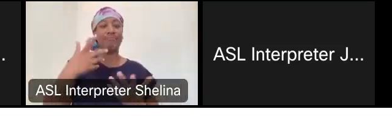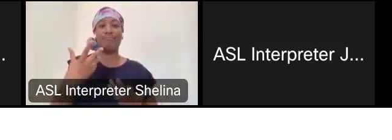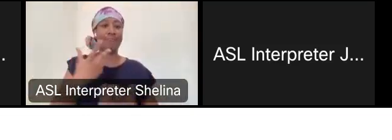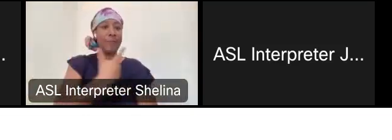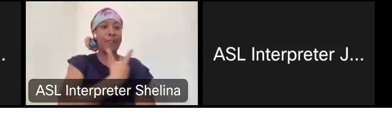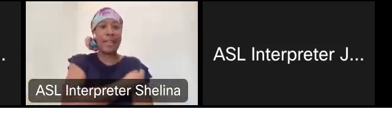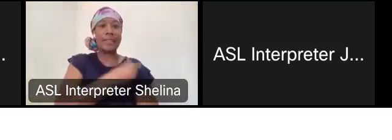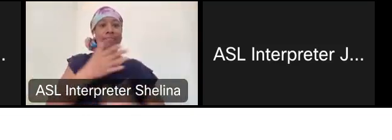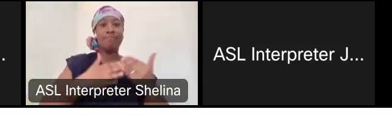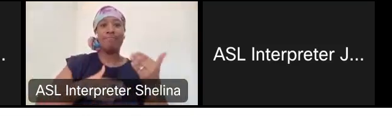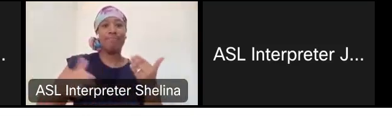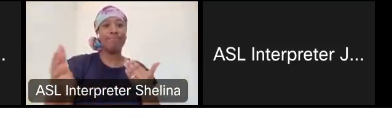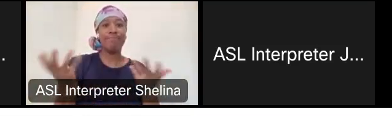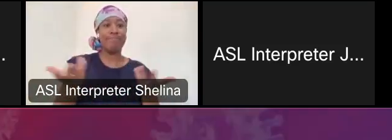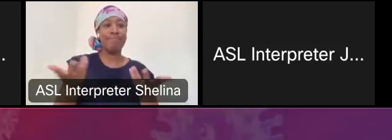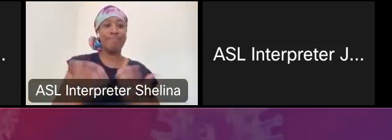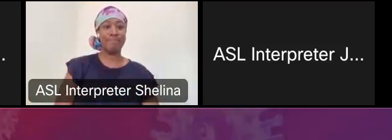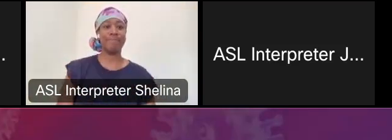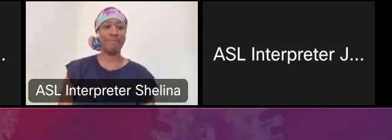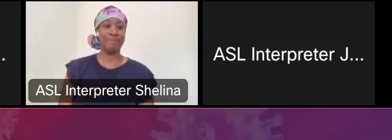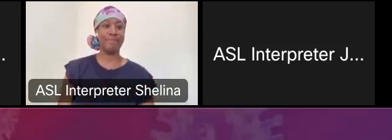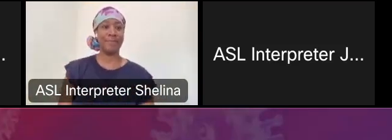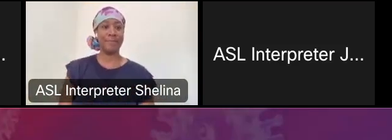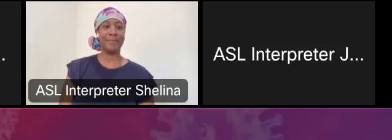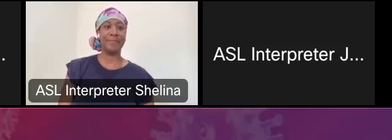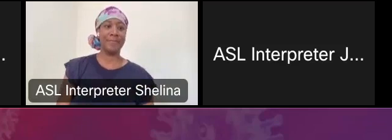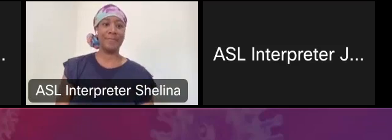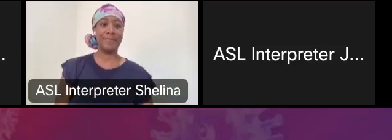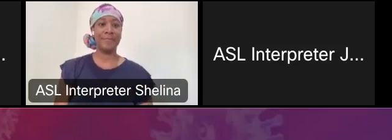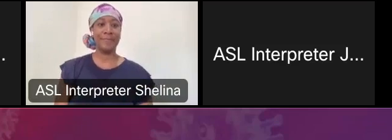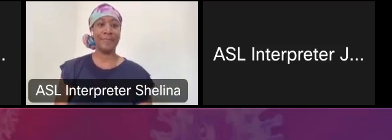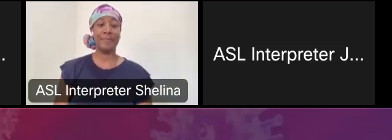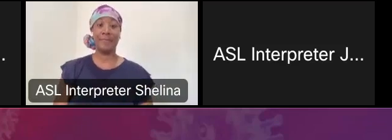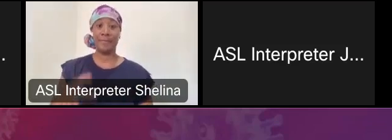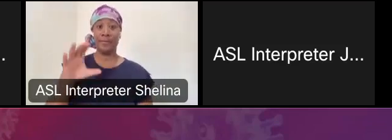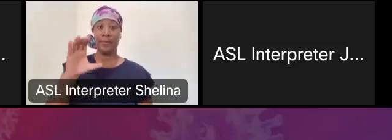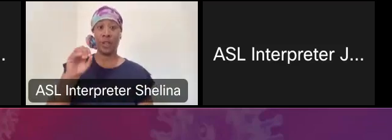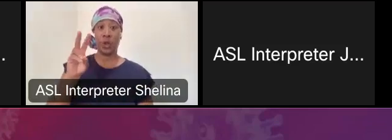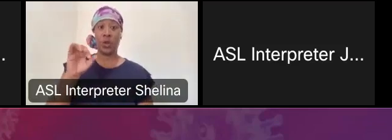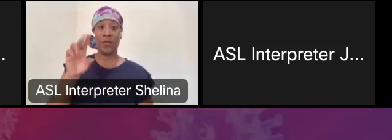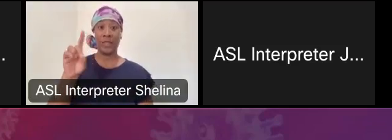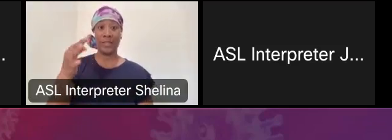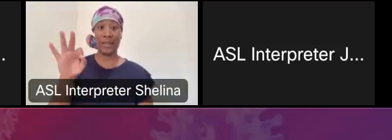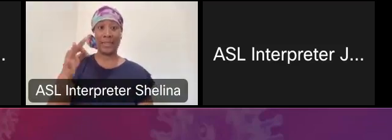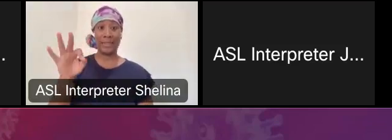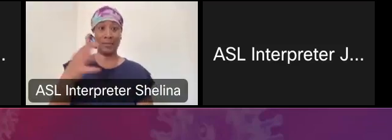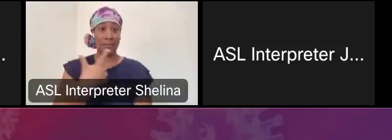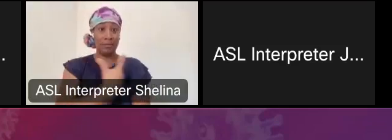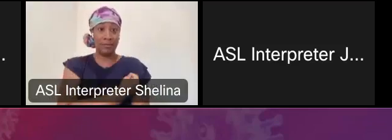Next. Call the 19 vaccines are provided to people free of charge.